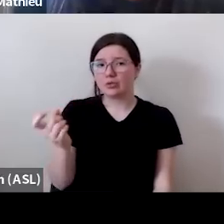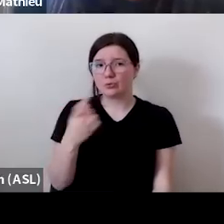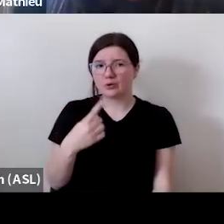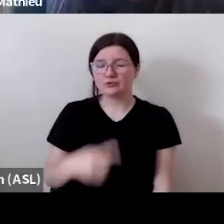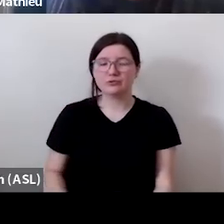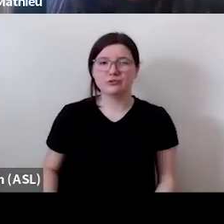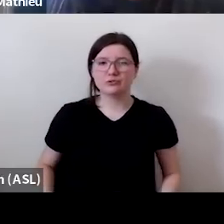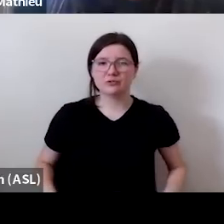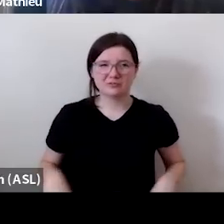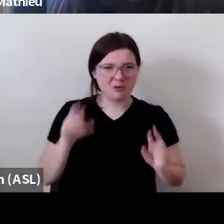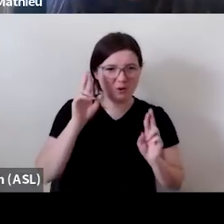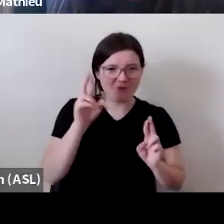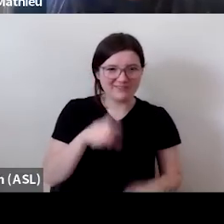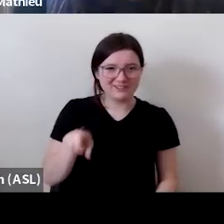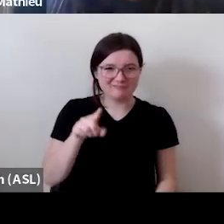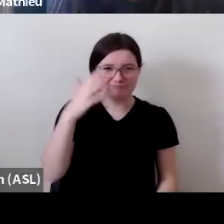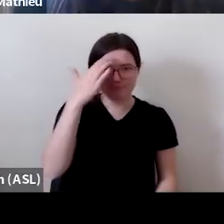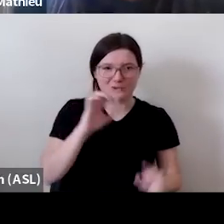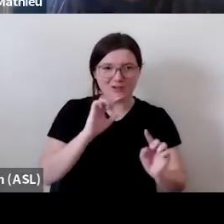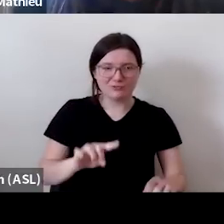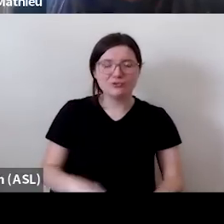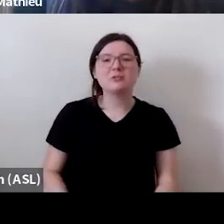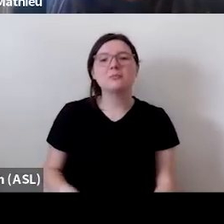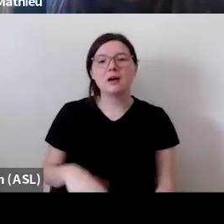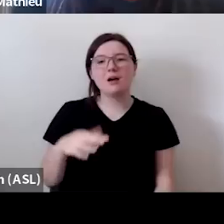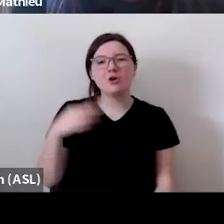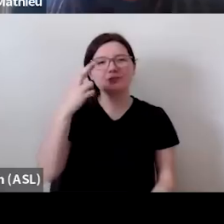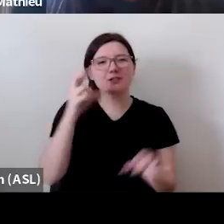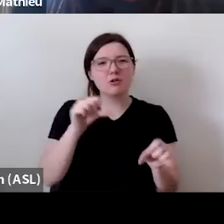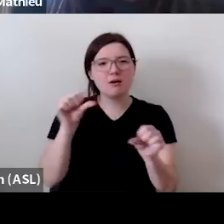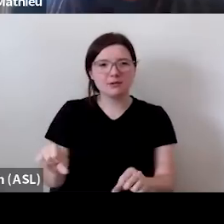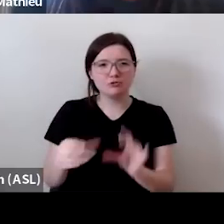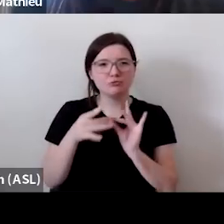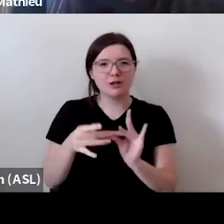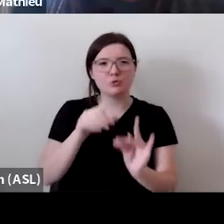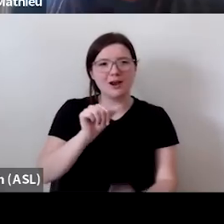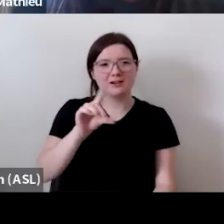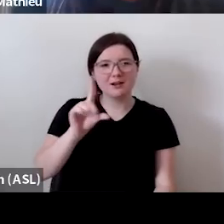but what are reasonable accommodations, especially in terms of the American with Disabilities Act?